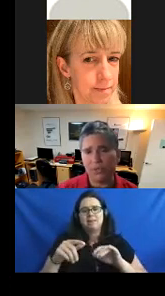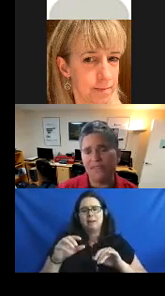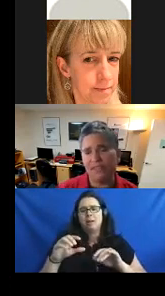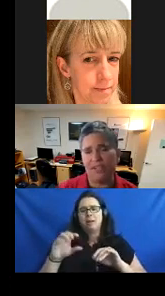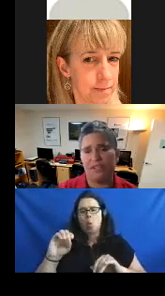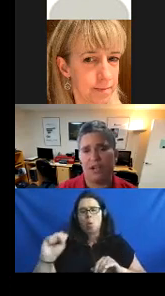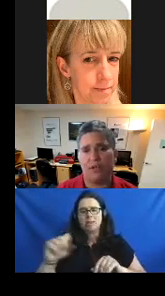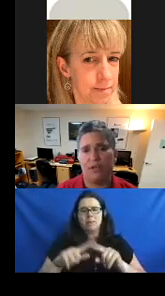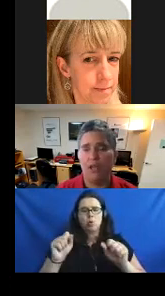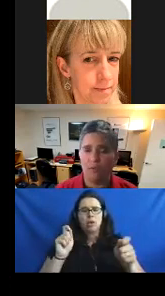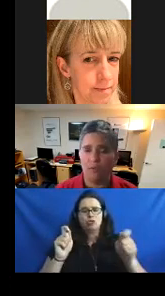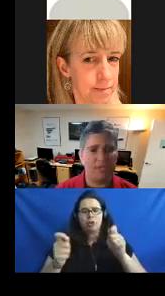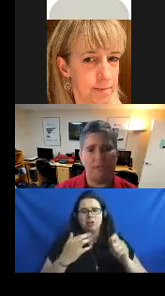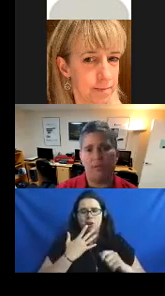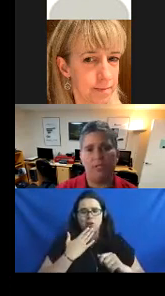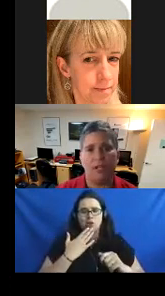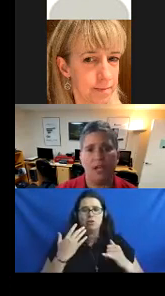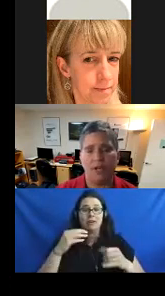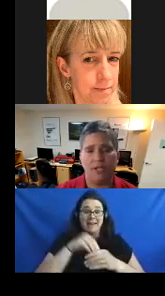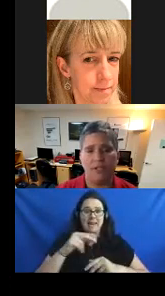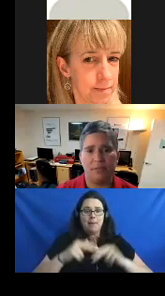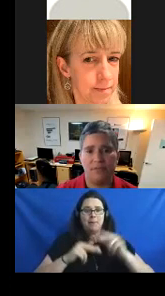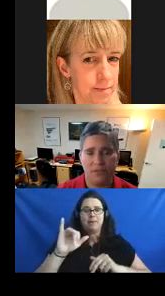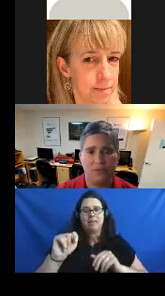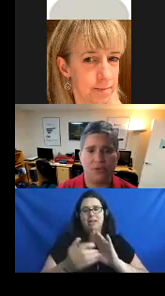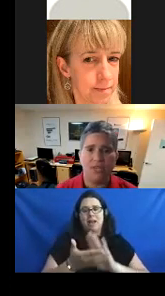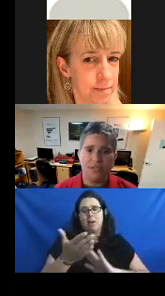YOU CAN ADJUST THE COLOR BUILT WITHIN THE OPERATING SYSTEM FEATURE.